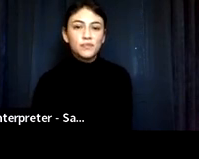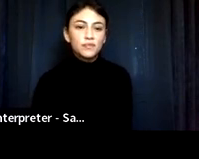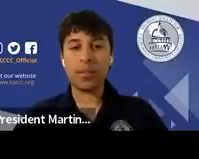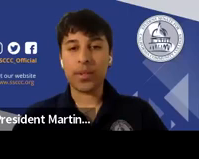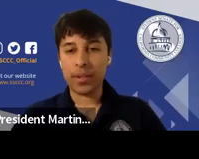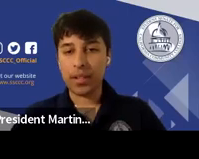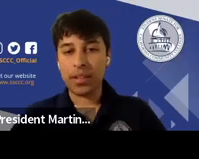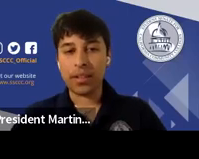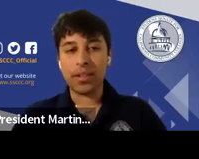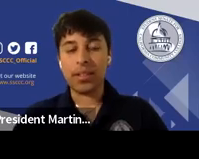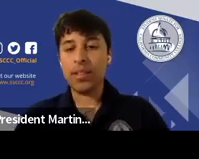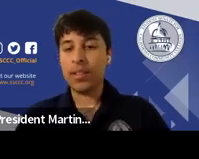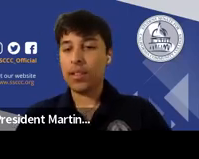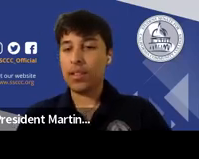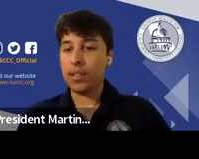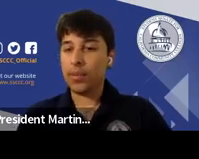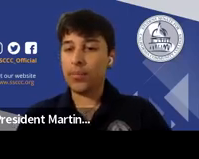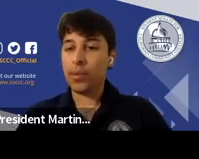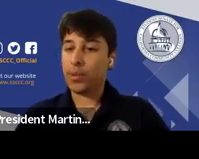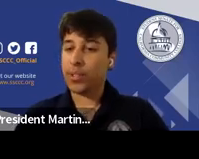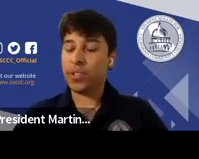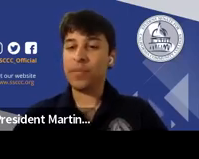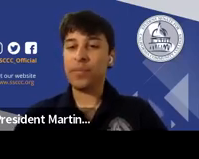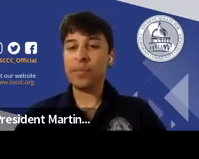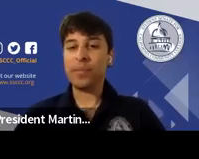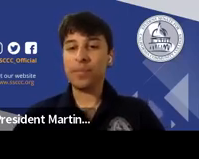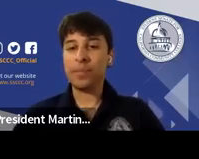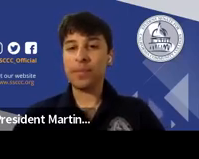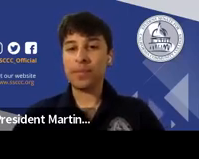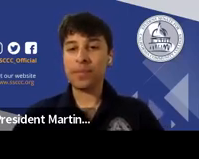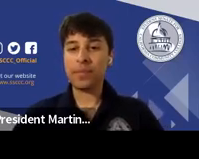Thank you so much for that, Alexis. Rousselle.